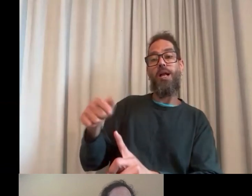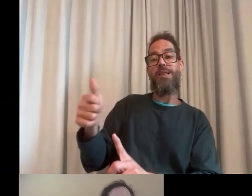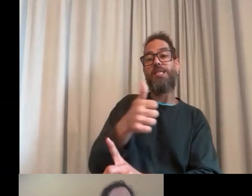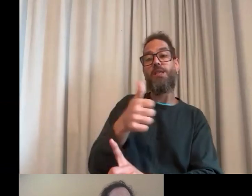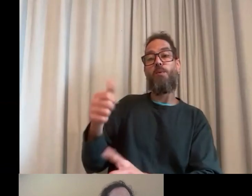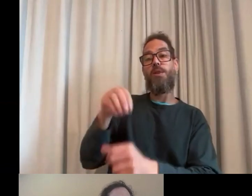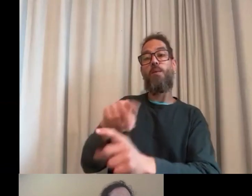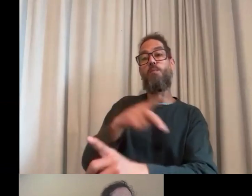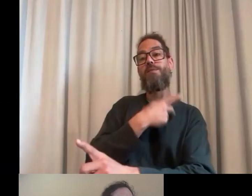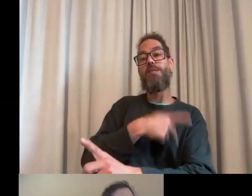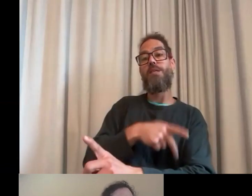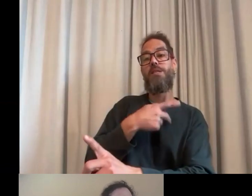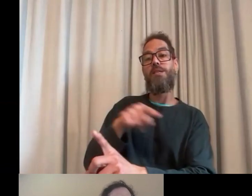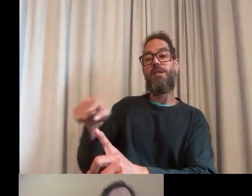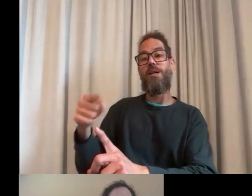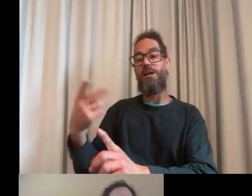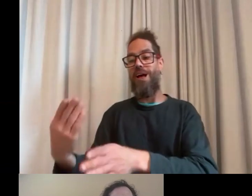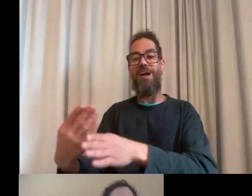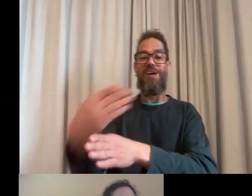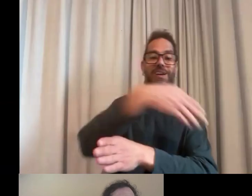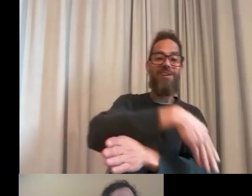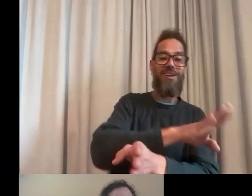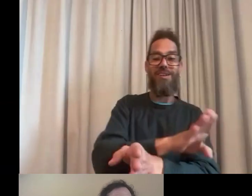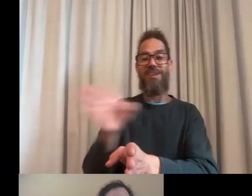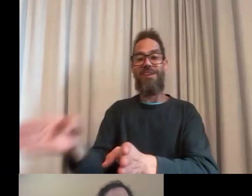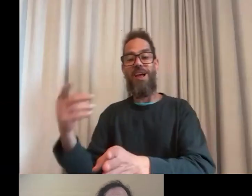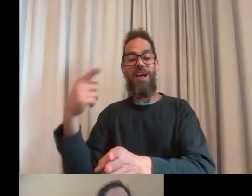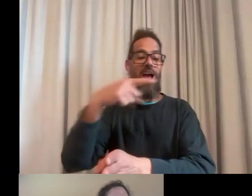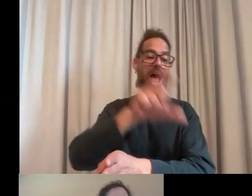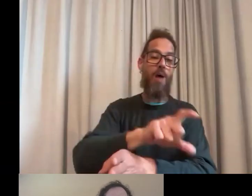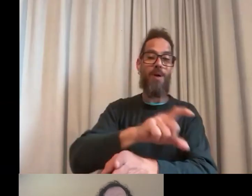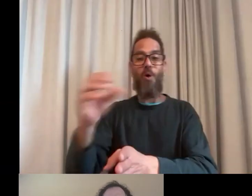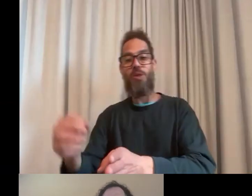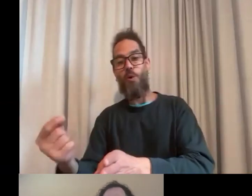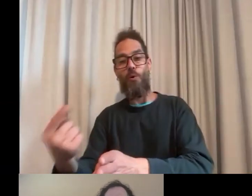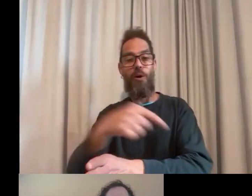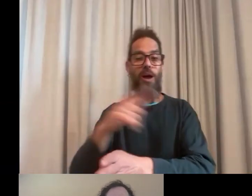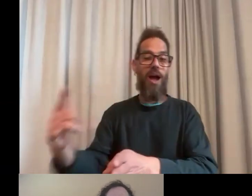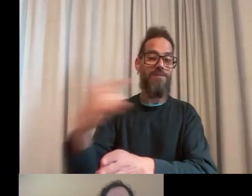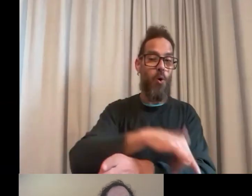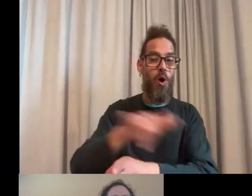which crosses provincial borders or international borders, whether you be airlines or trucking companies,